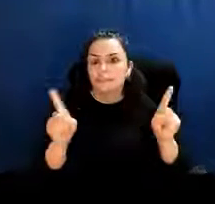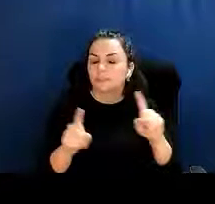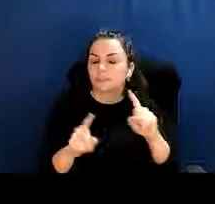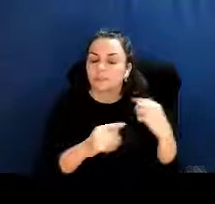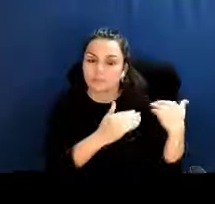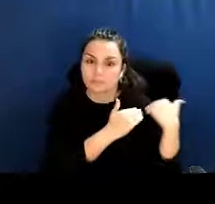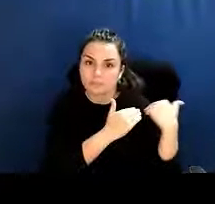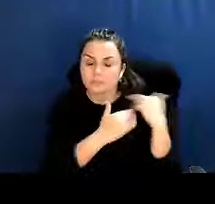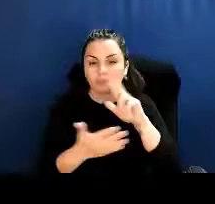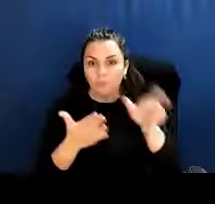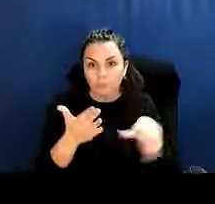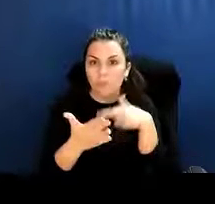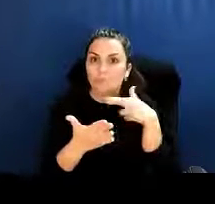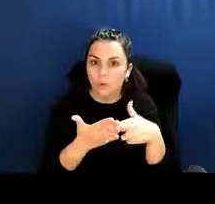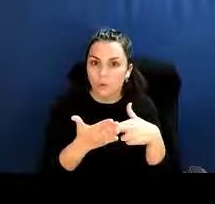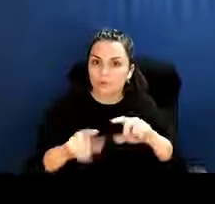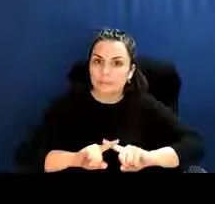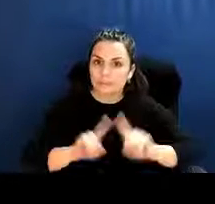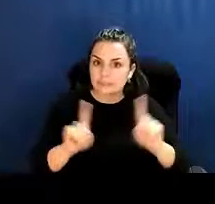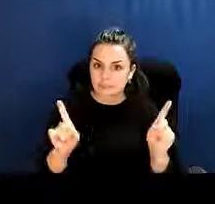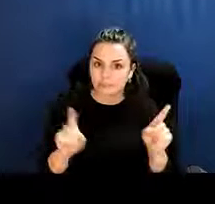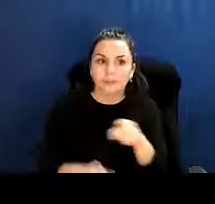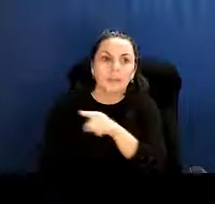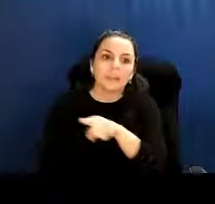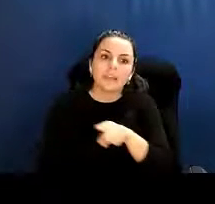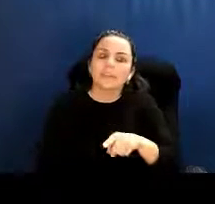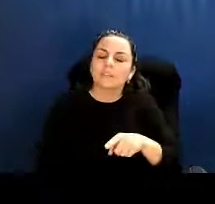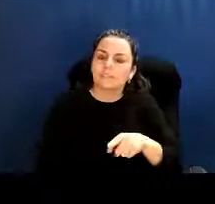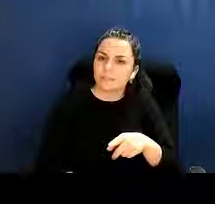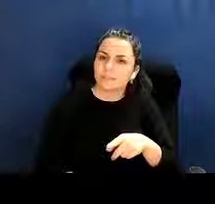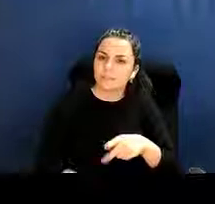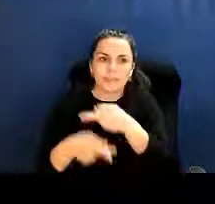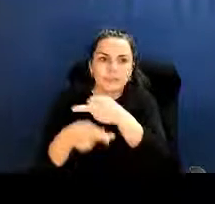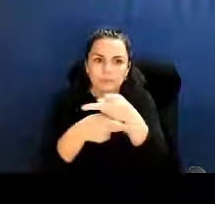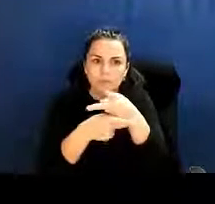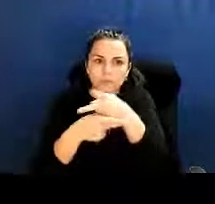So FDA regulates clinical investigations involving drugs, devices and biologics,